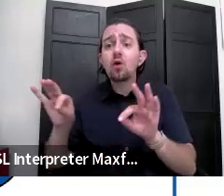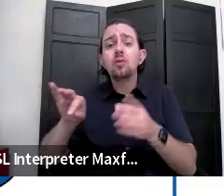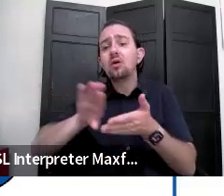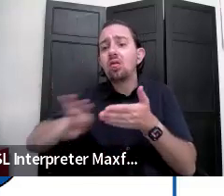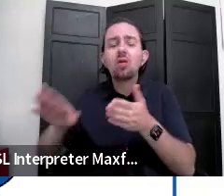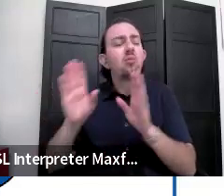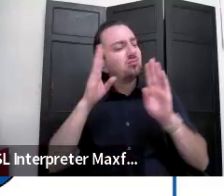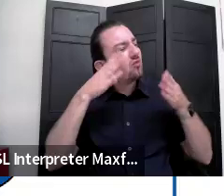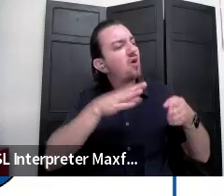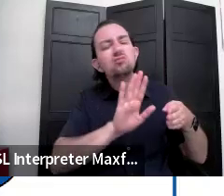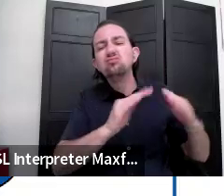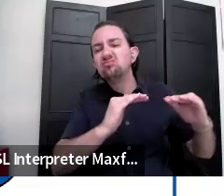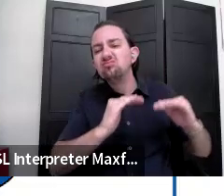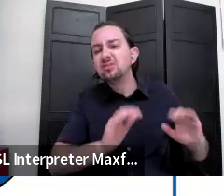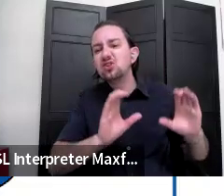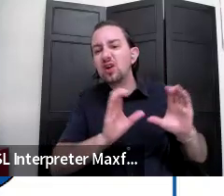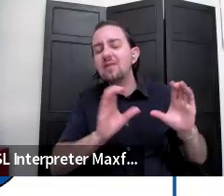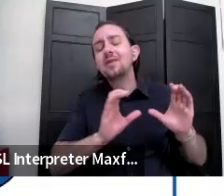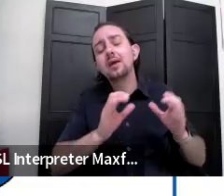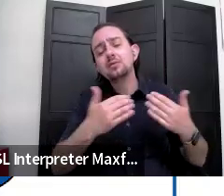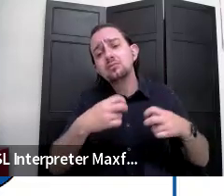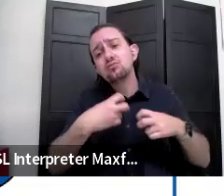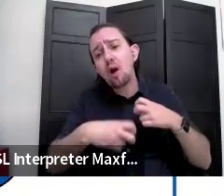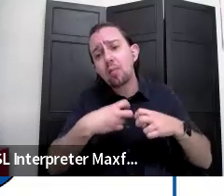So this is kind of an ongoing education issue. Next slide.